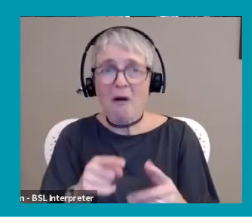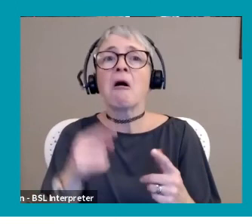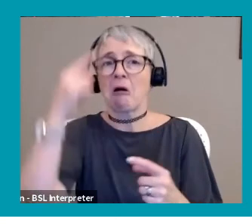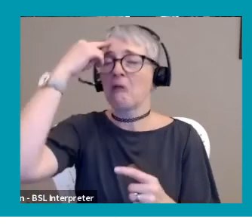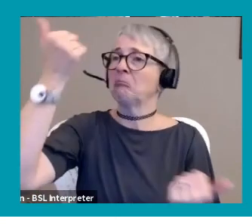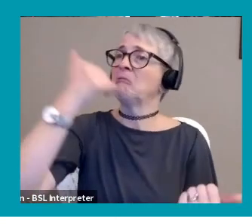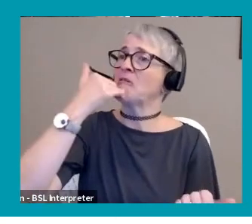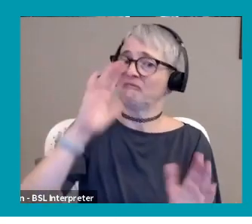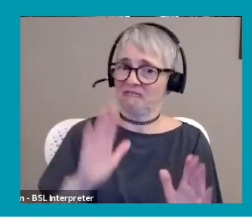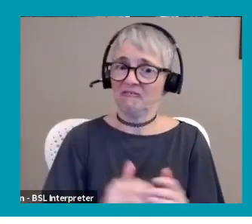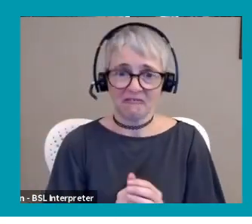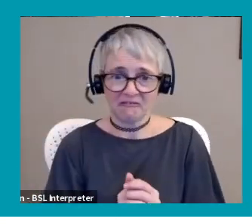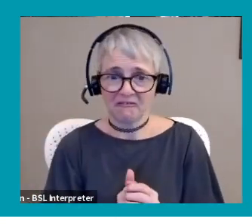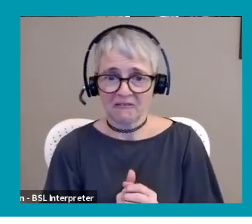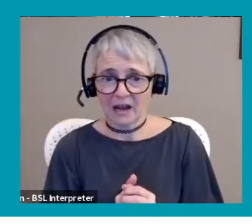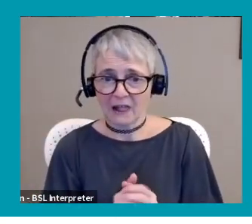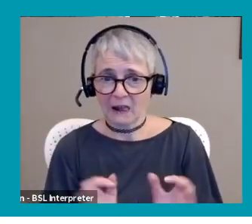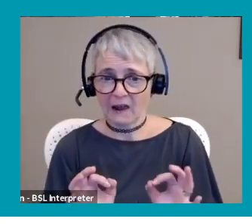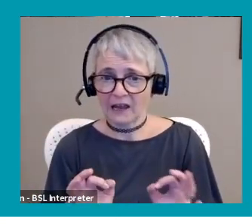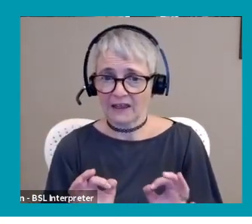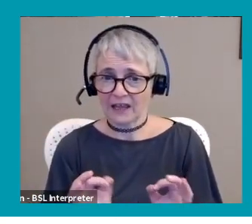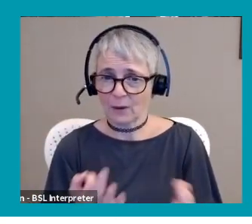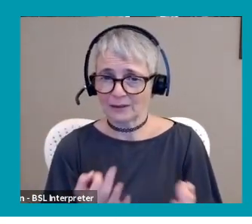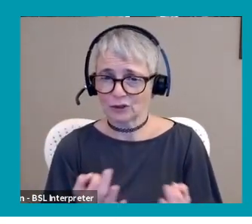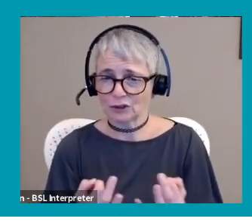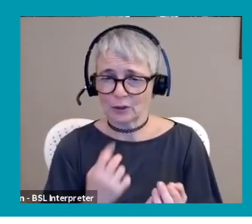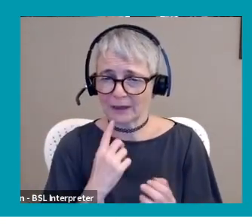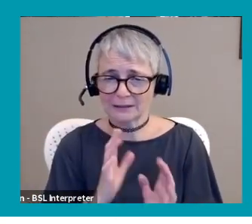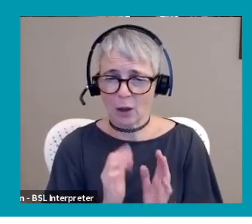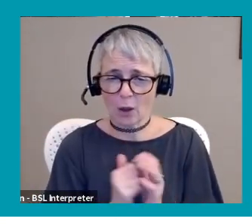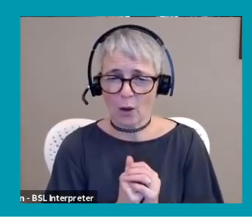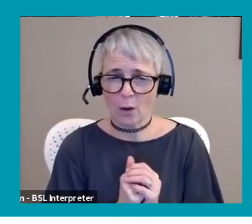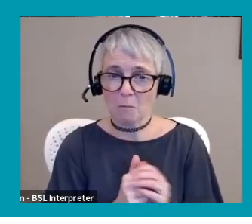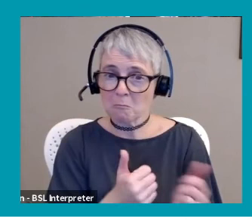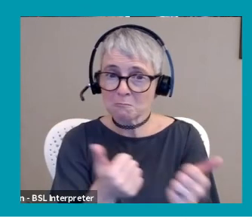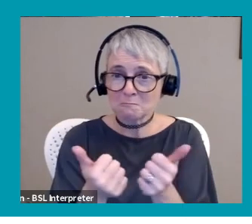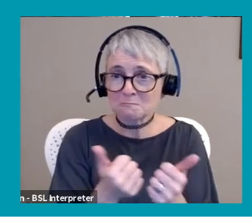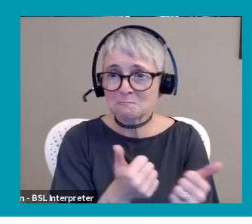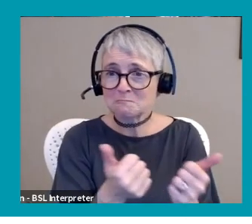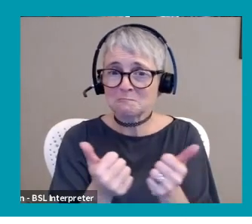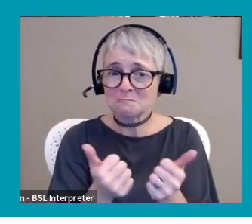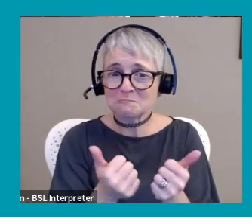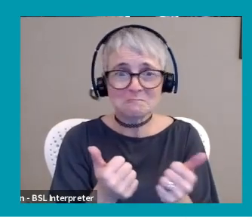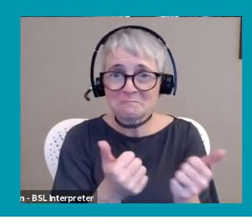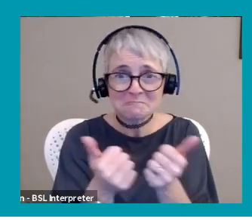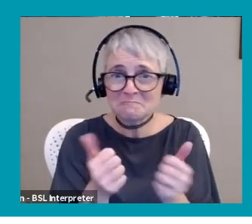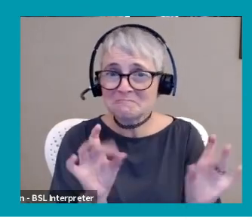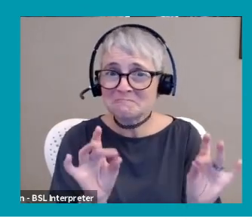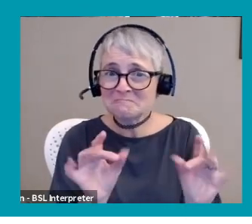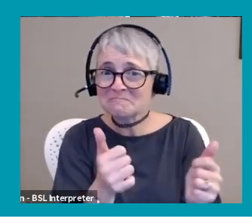I don't see any questions in the Q&A box. Are we all done, no questions? No questions for Tammy?